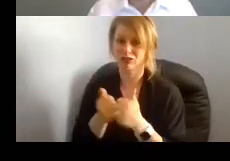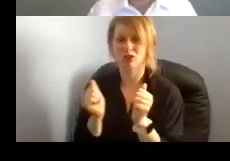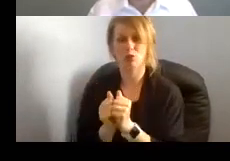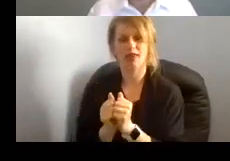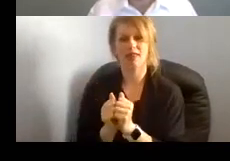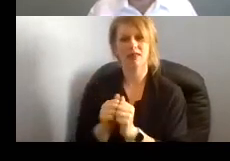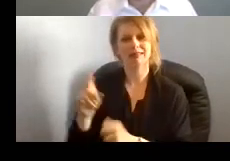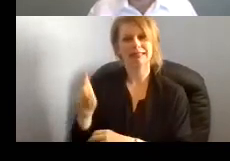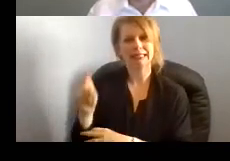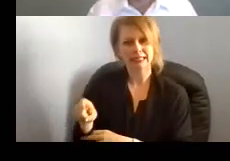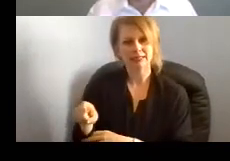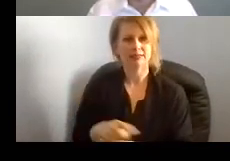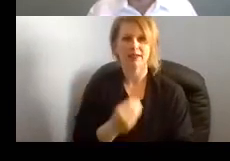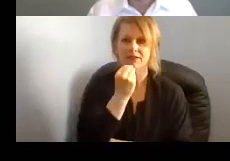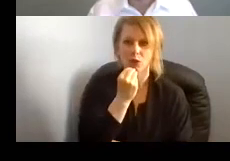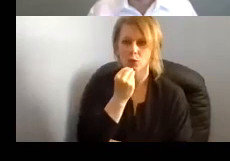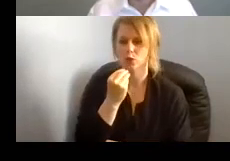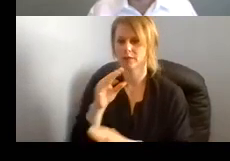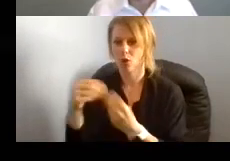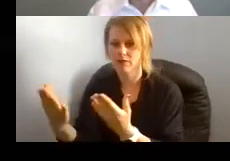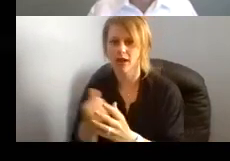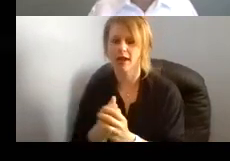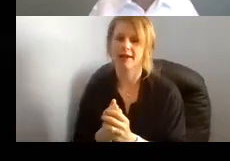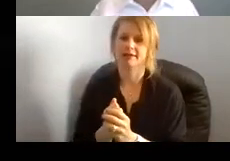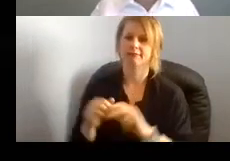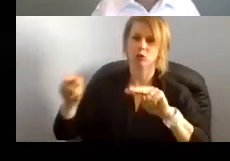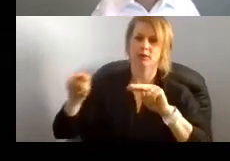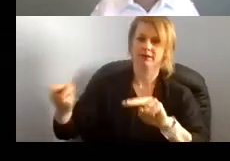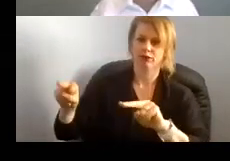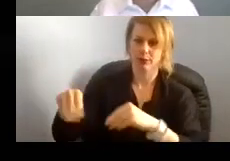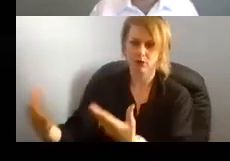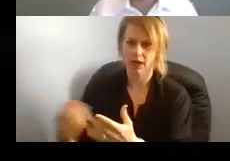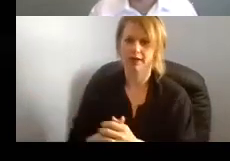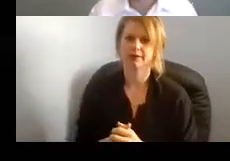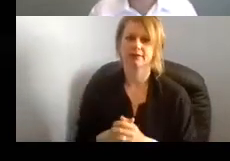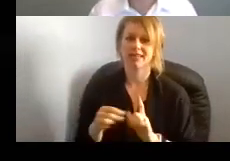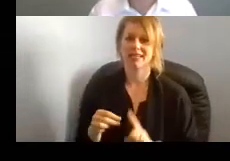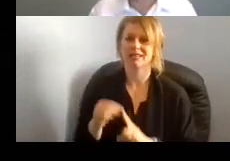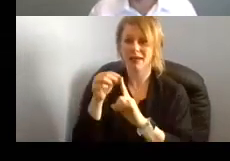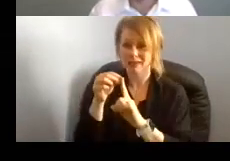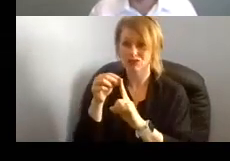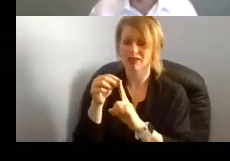providing supervision in the home, especially when the parent or parents